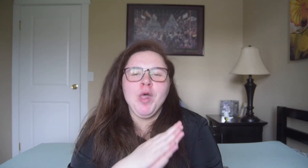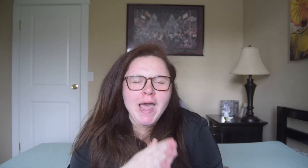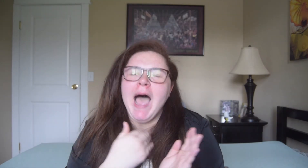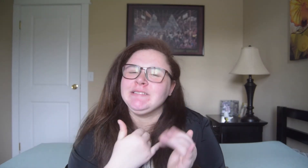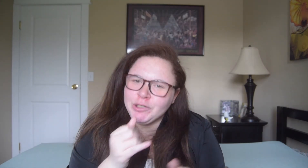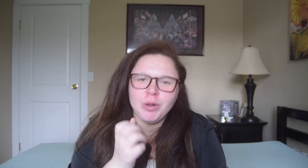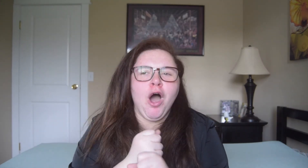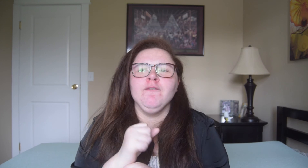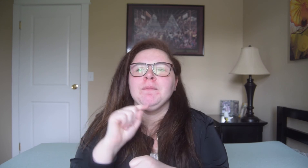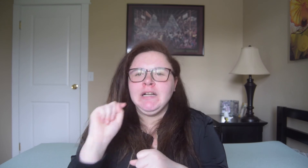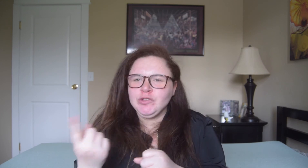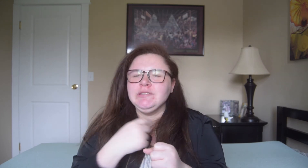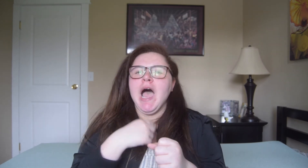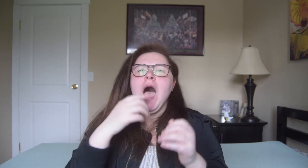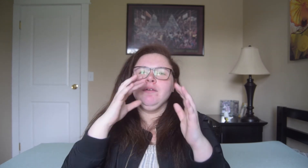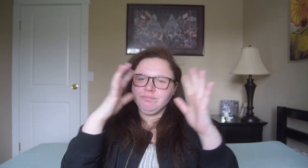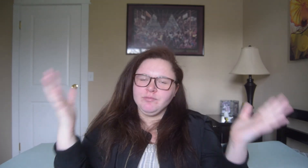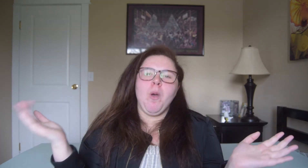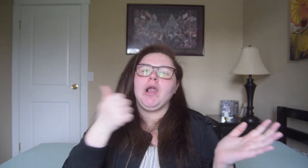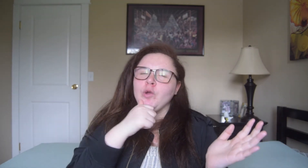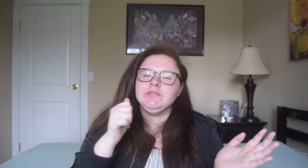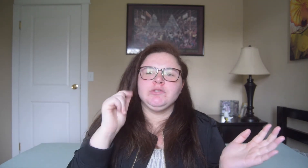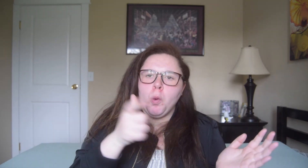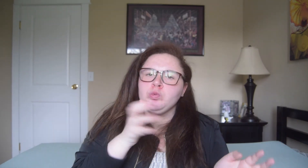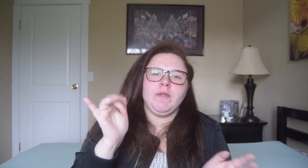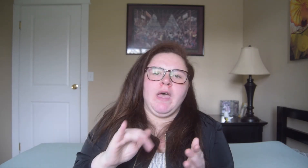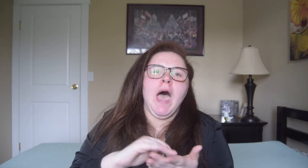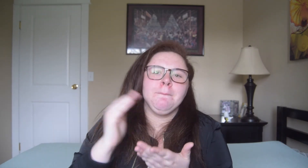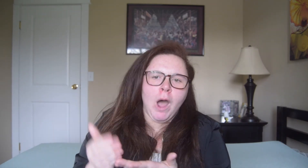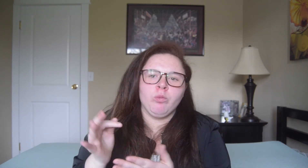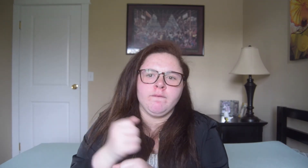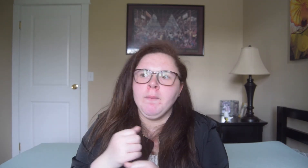Don't worry, I still drink coffee but I just don't drink that much anymore